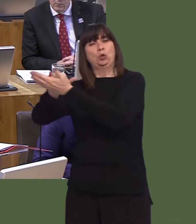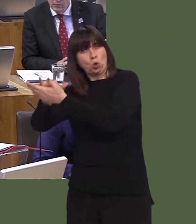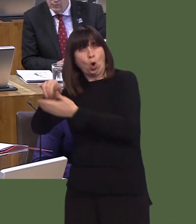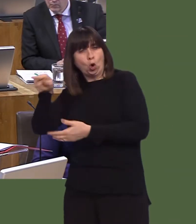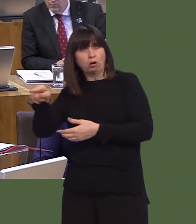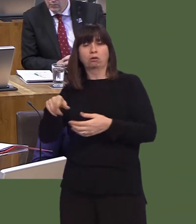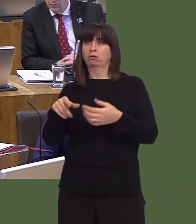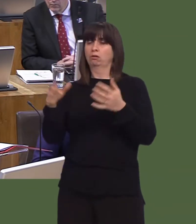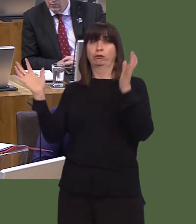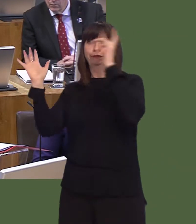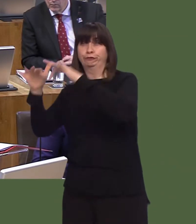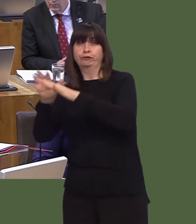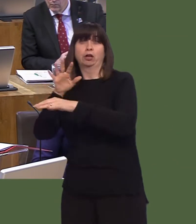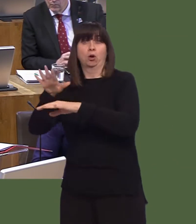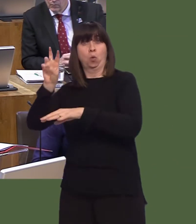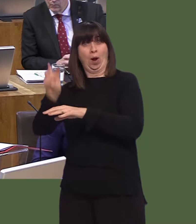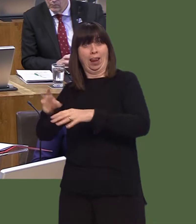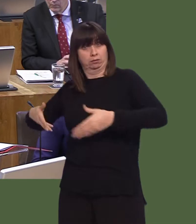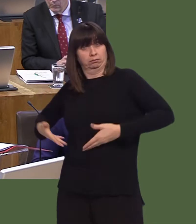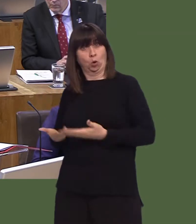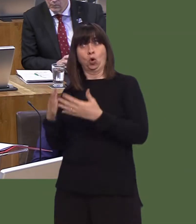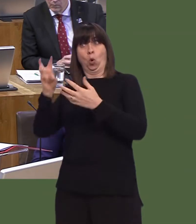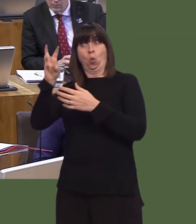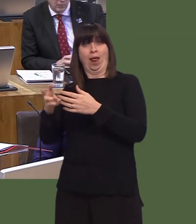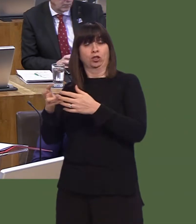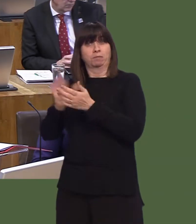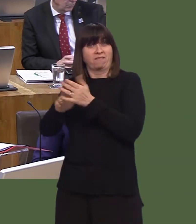young entrepreneurs of Welsh heritageómany of them from Wales originally, anywyayówho